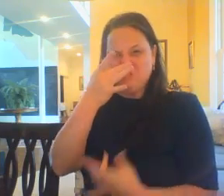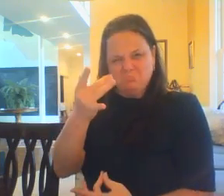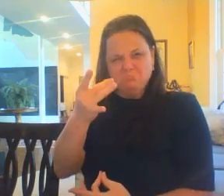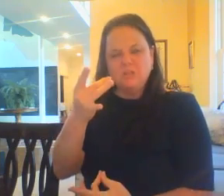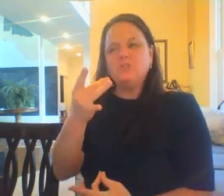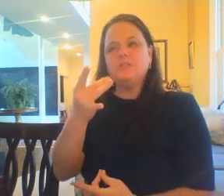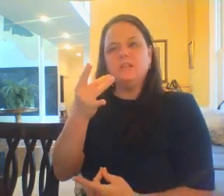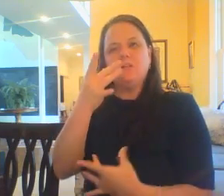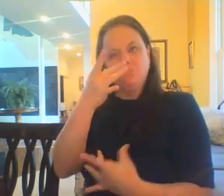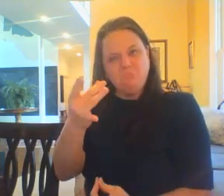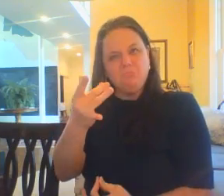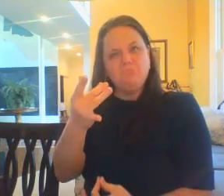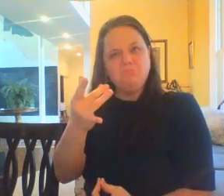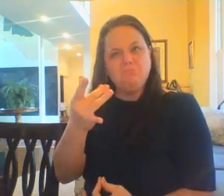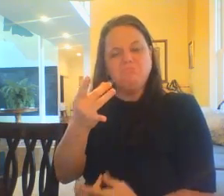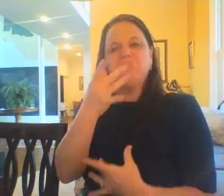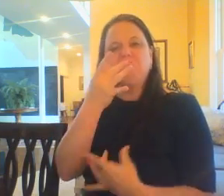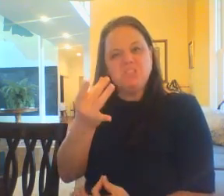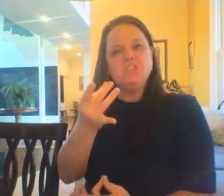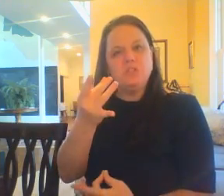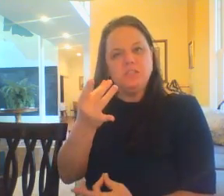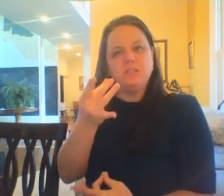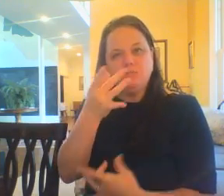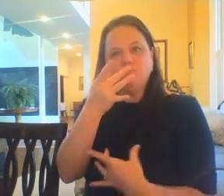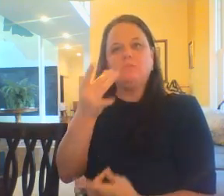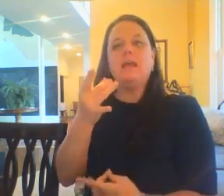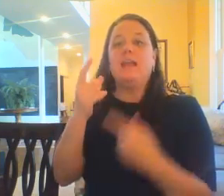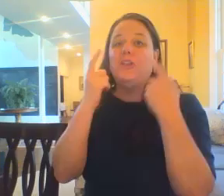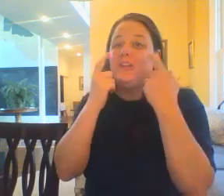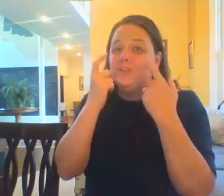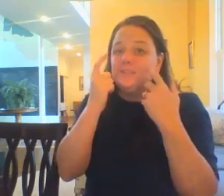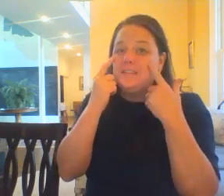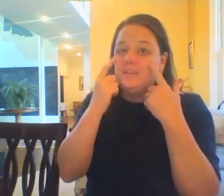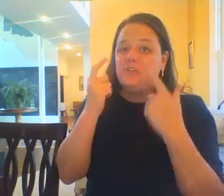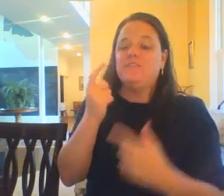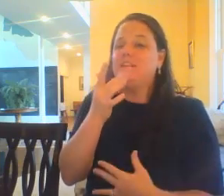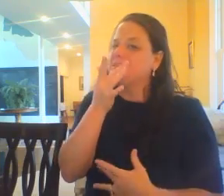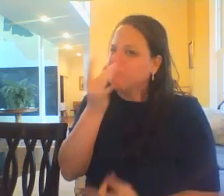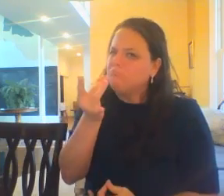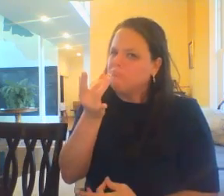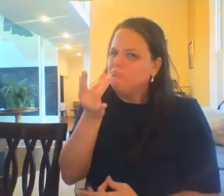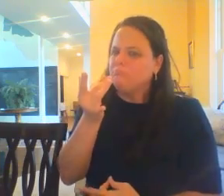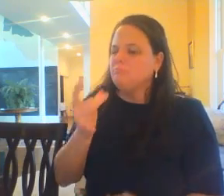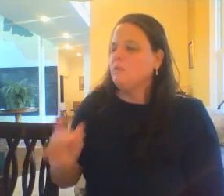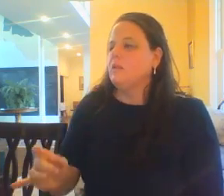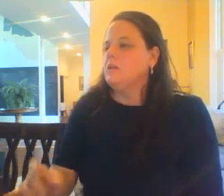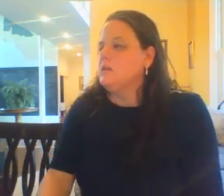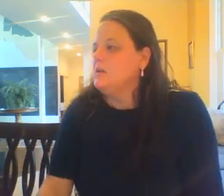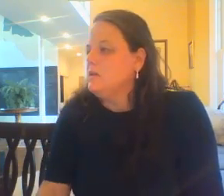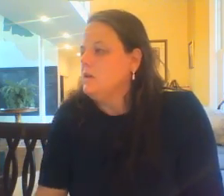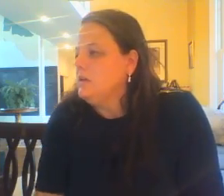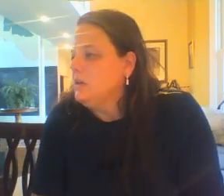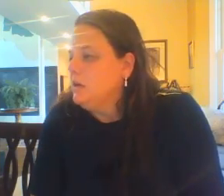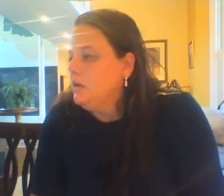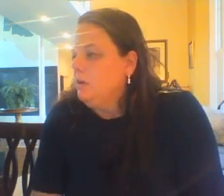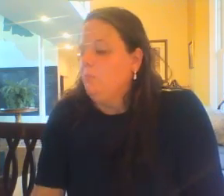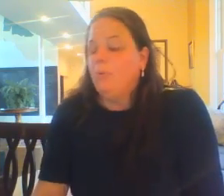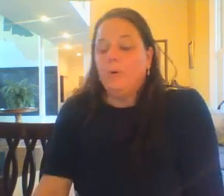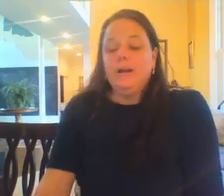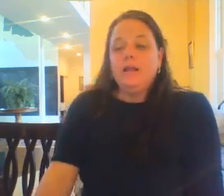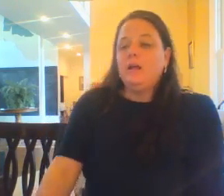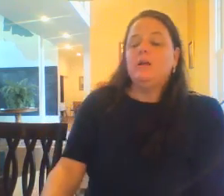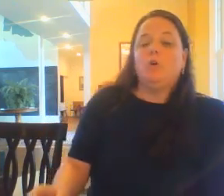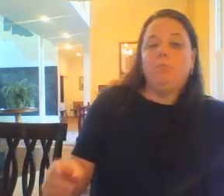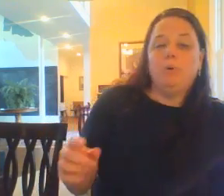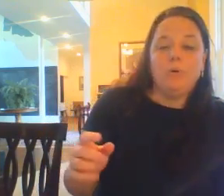interesting it's interesting and look